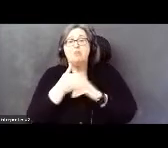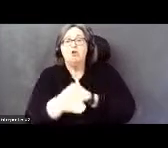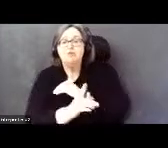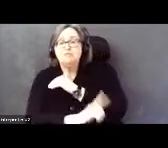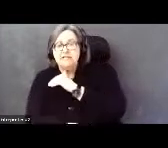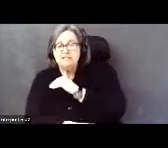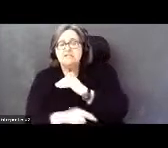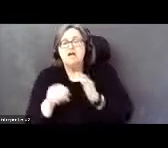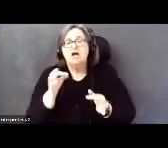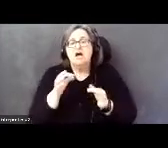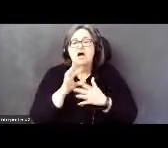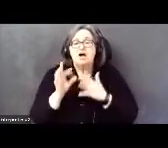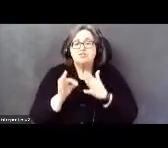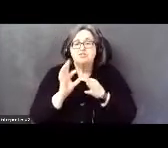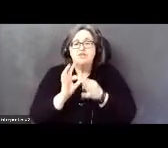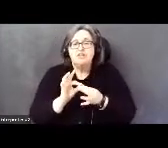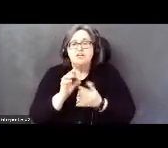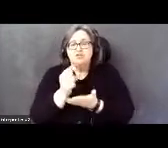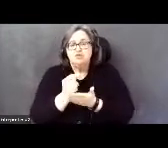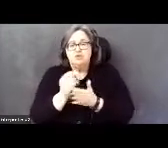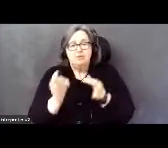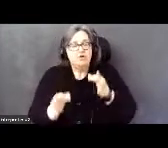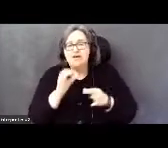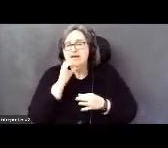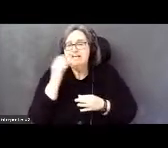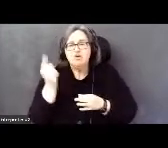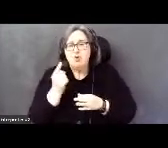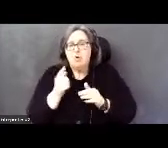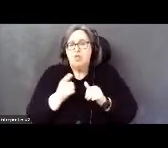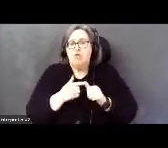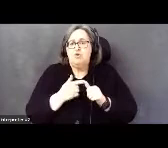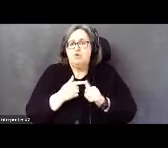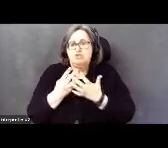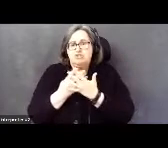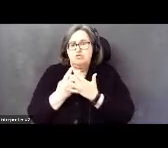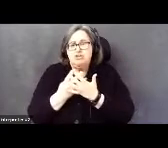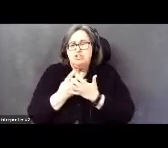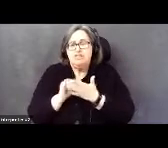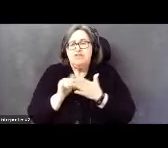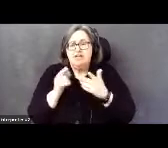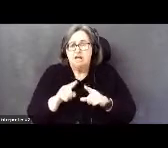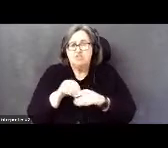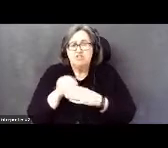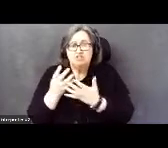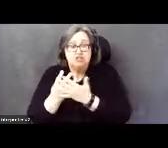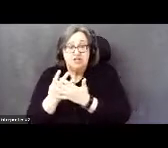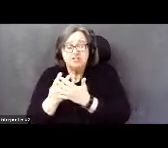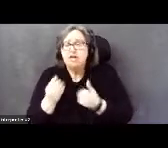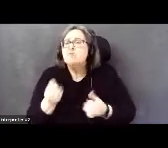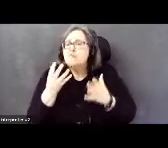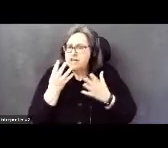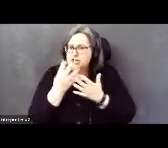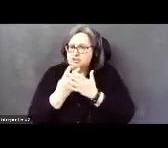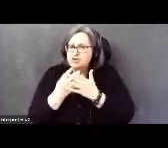after the court. It also gets into the initial screenings. Many are doing the brief jail